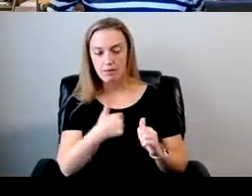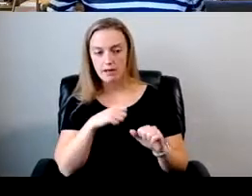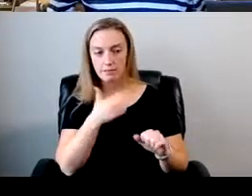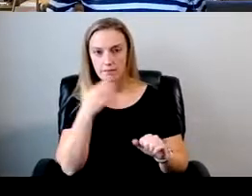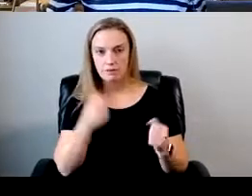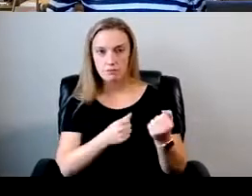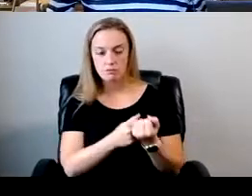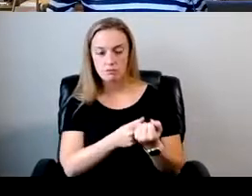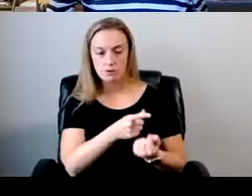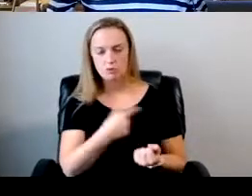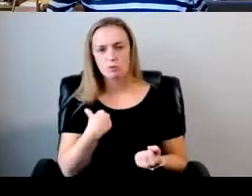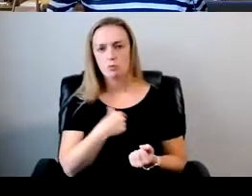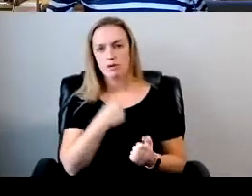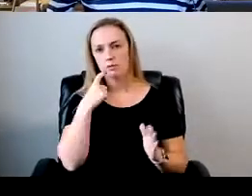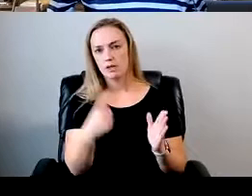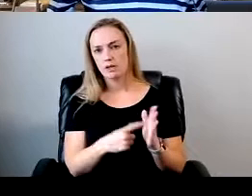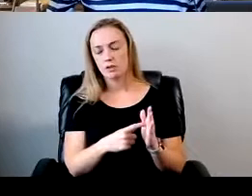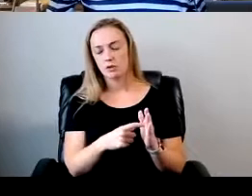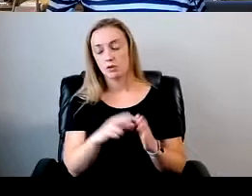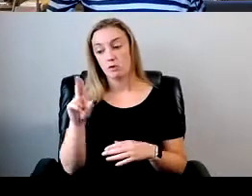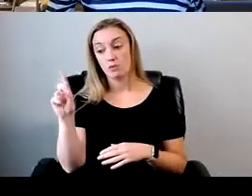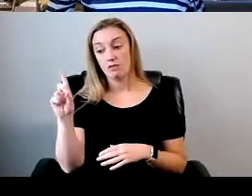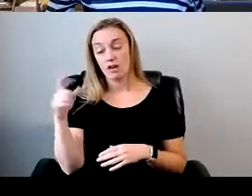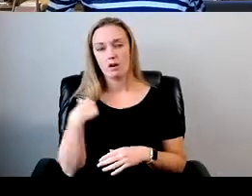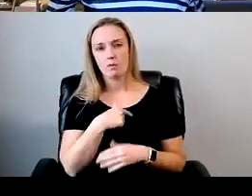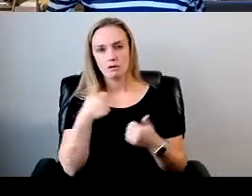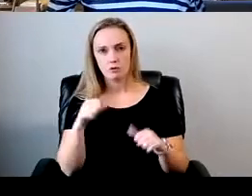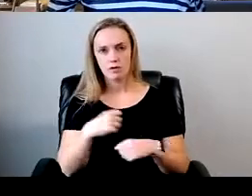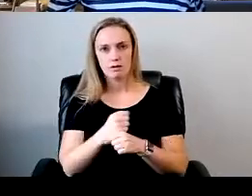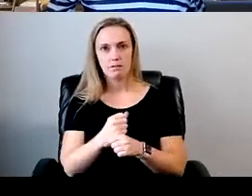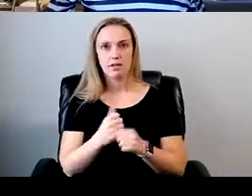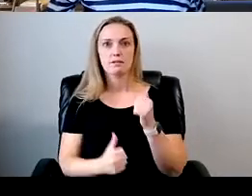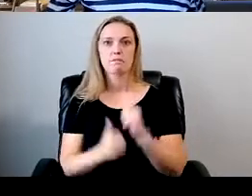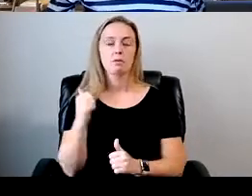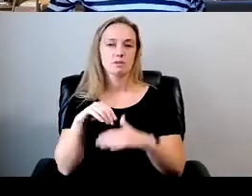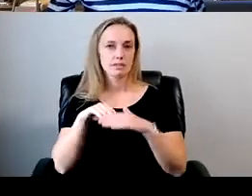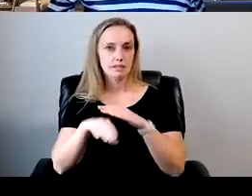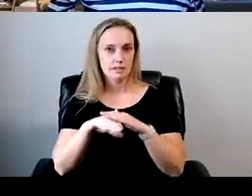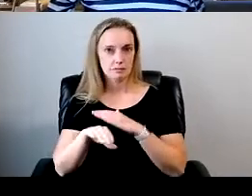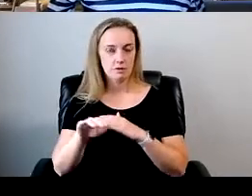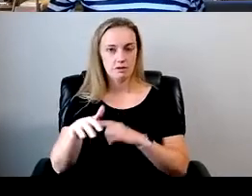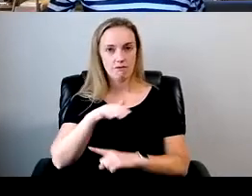You know, we recognize that universal design, we try to make the most accessible environment for a person,